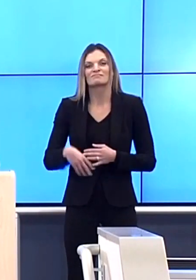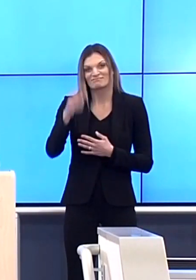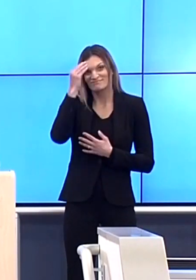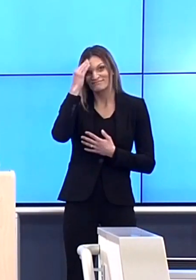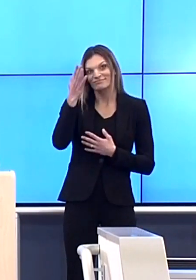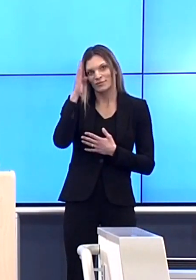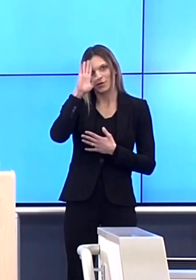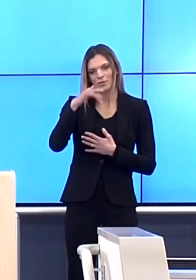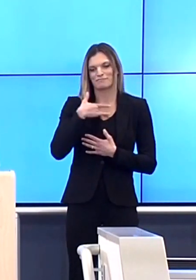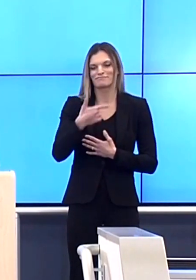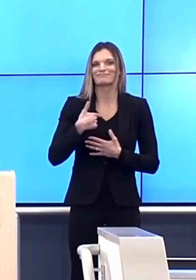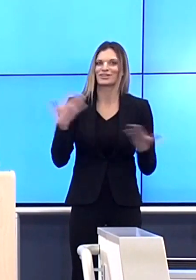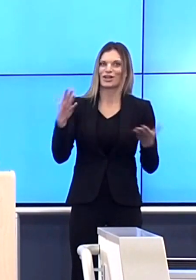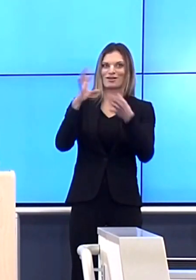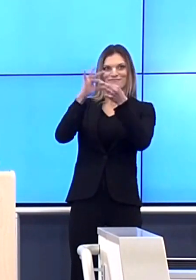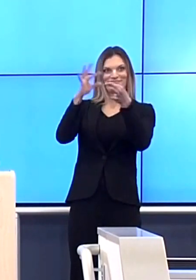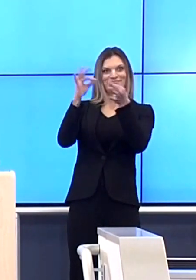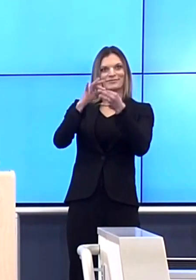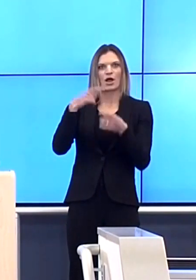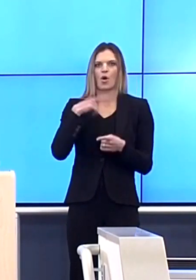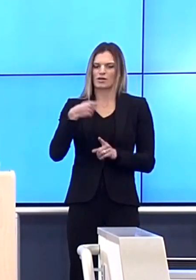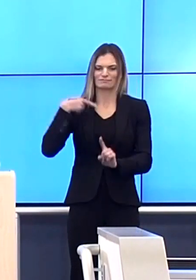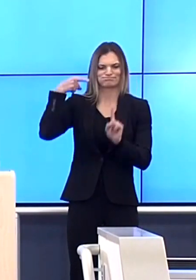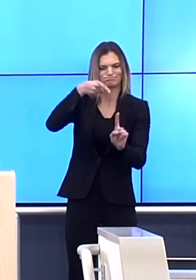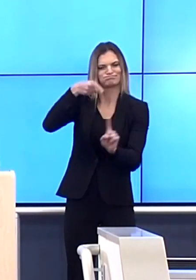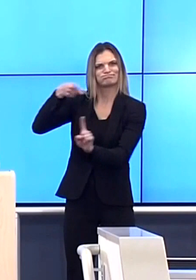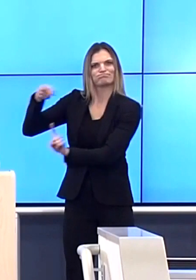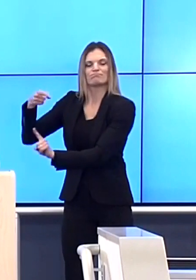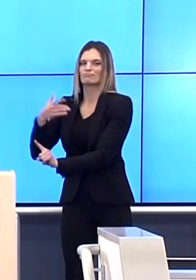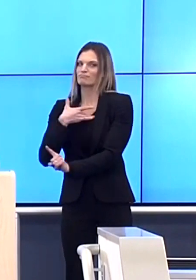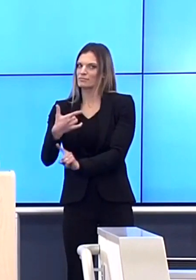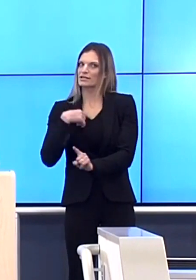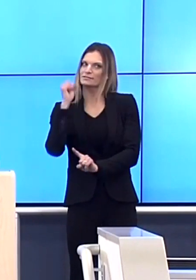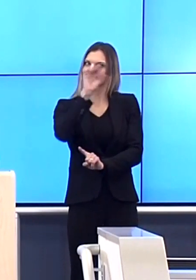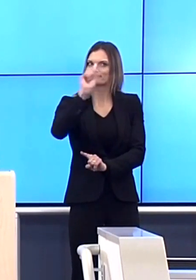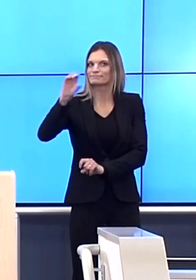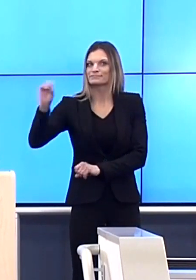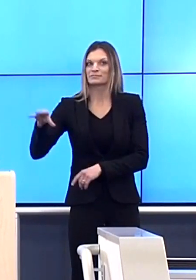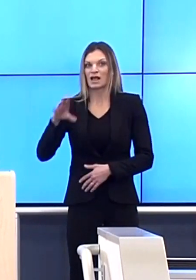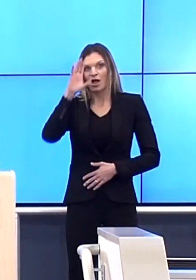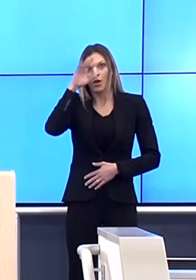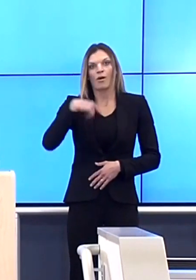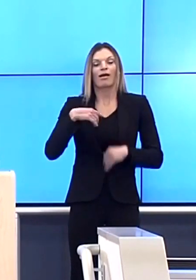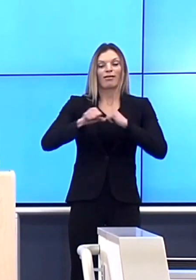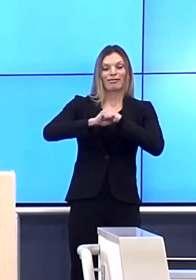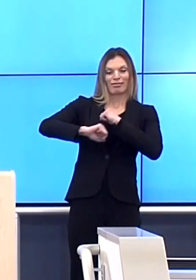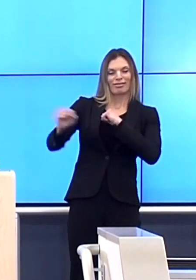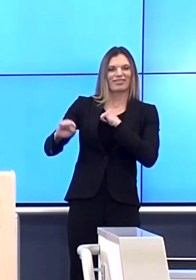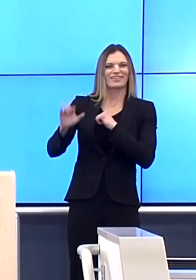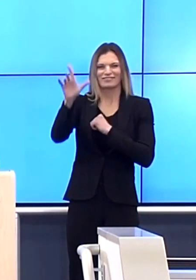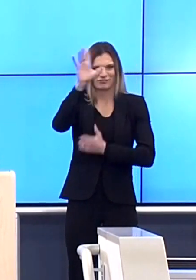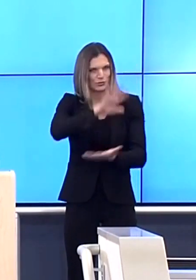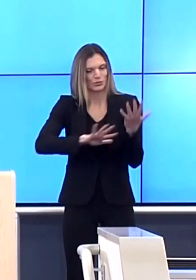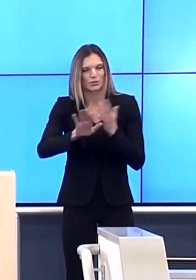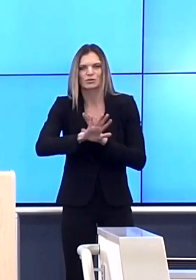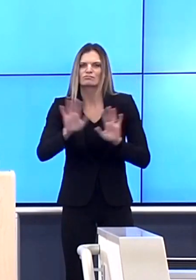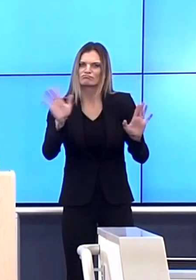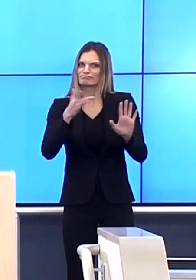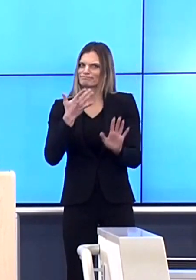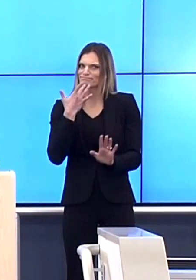DEPARTMENT. WHILE I LIKE TO KEEP MY COMMENTS WHILE I LIKE TO KEEP MY COMMENTS AT THESE PRESS CONFERENCES AT THESE PRESS CONFERENCES SUCCINCT BECAUSE I KNOW HOW SUCCINCT BECAUSE I KNOW HOW OVERWHELMING THIS WHOLE